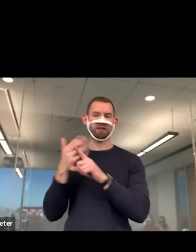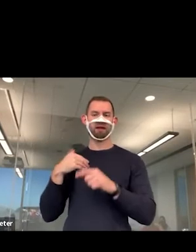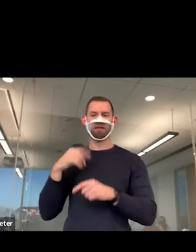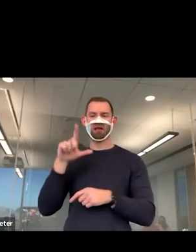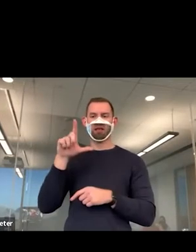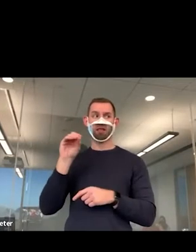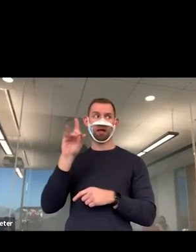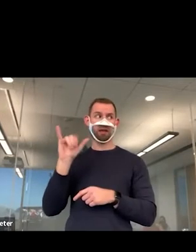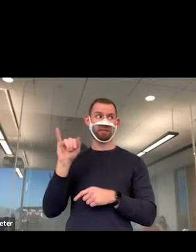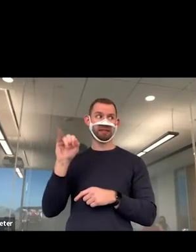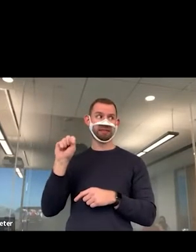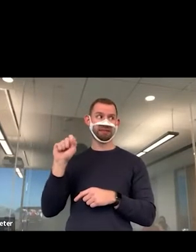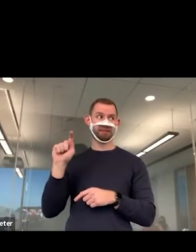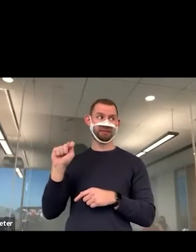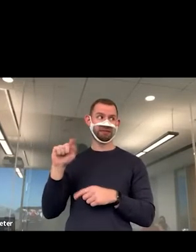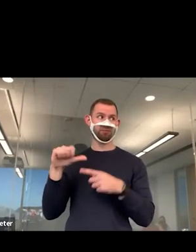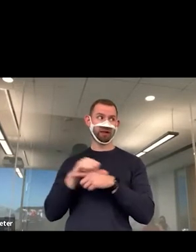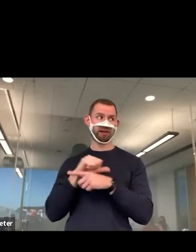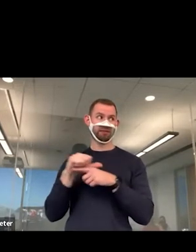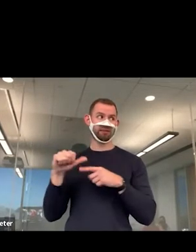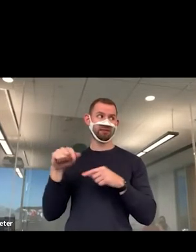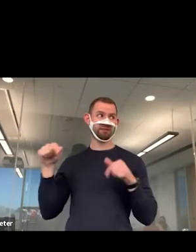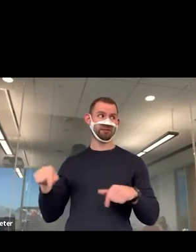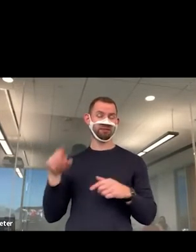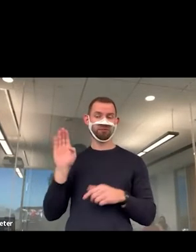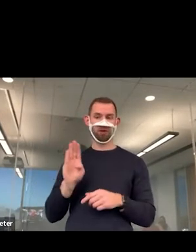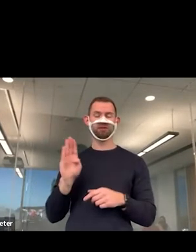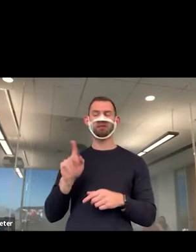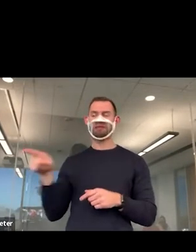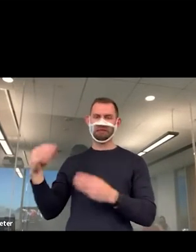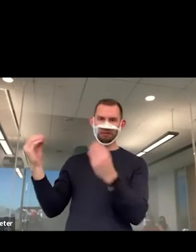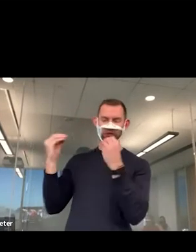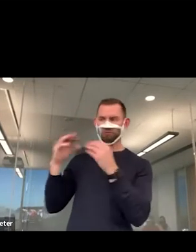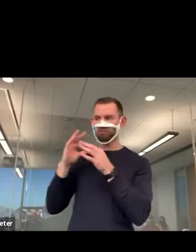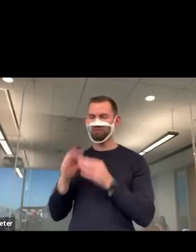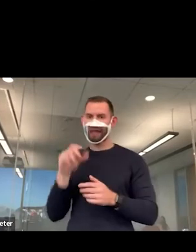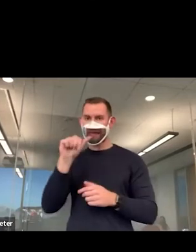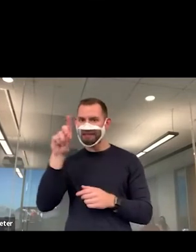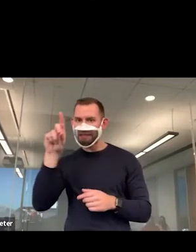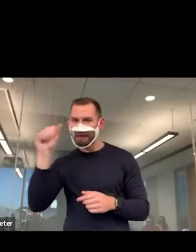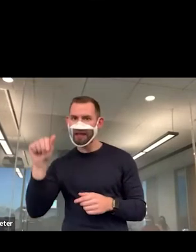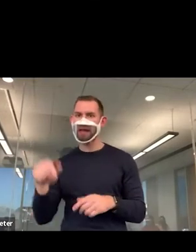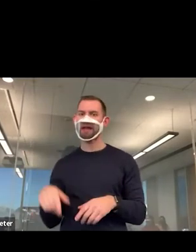wanted me to find out everything i could about the ada and how it was going to impact his clients it